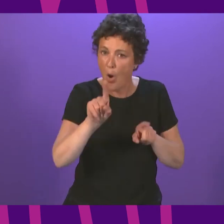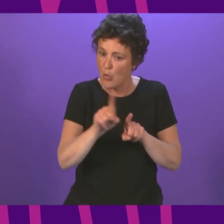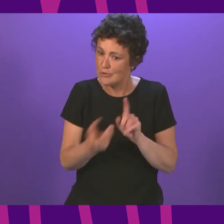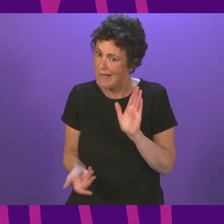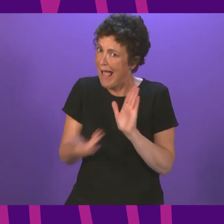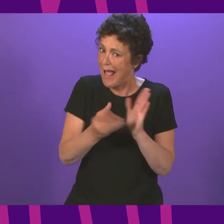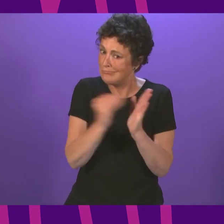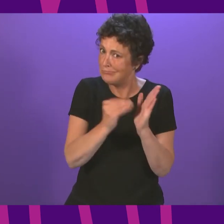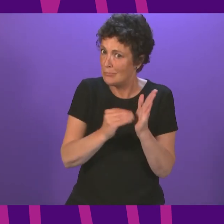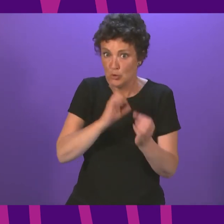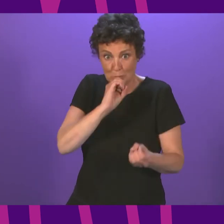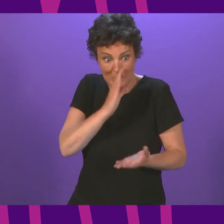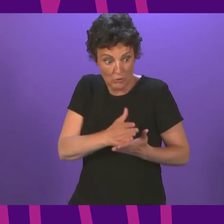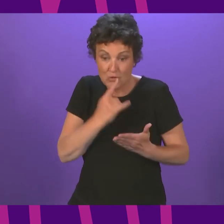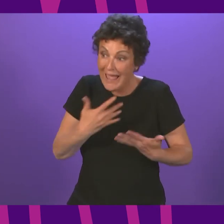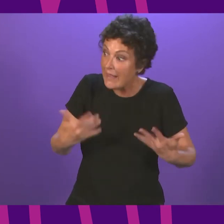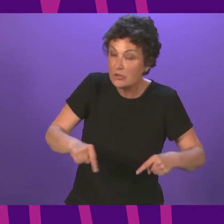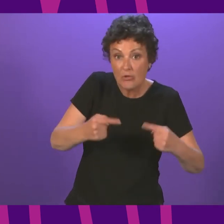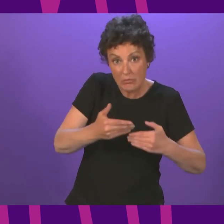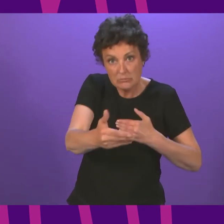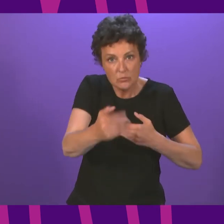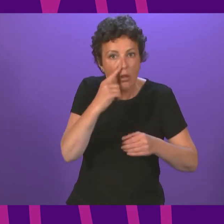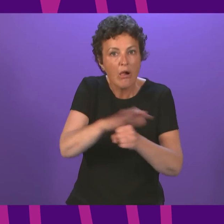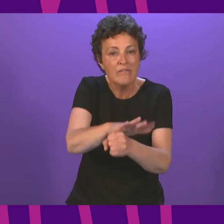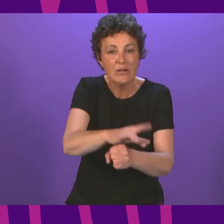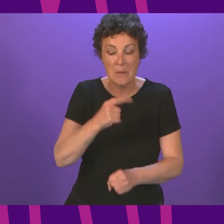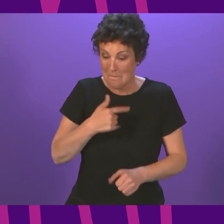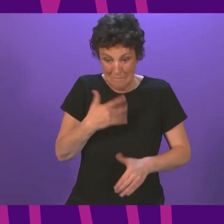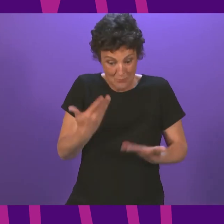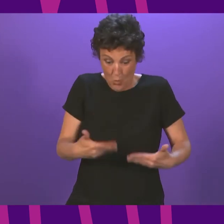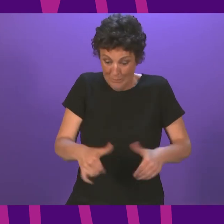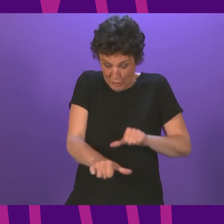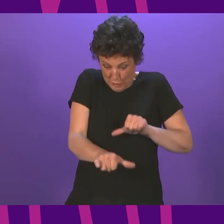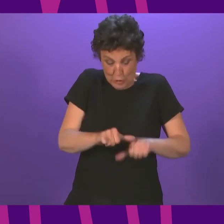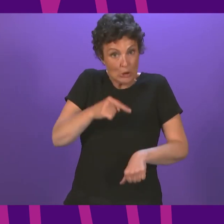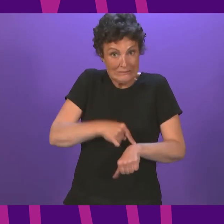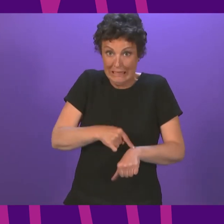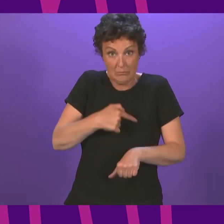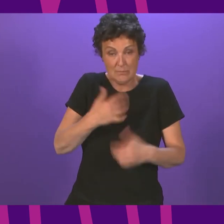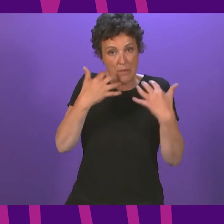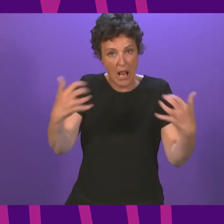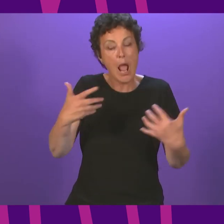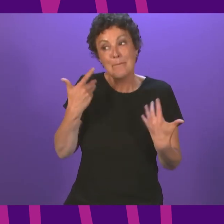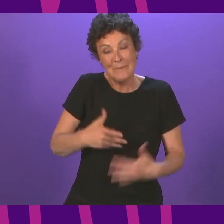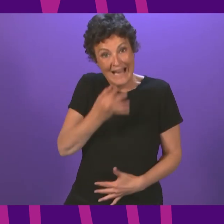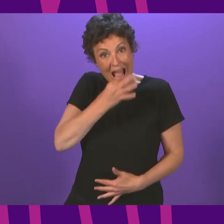be needed to meet the challenges ahead. In my short time in the Parliament, I have been asked to input to two bills that have